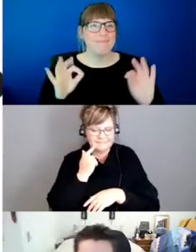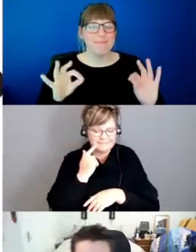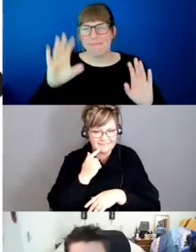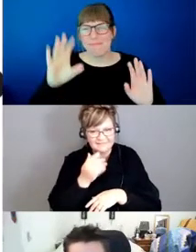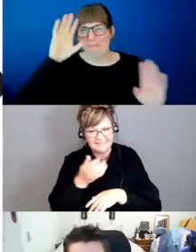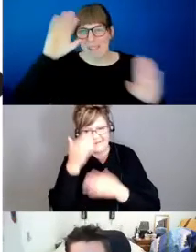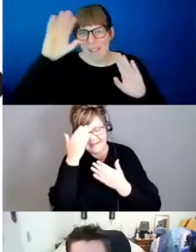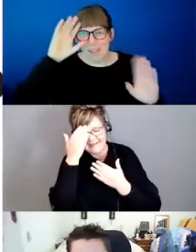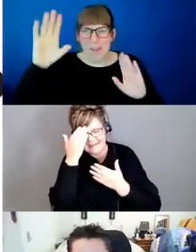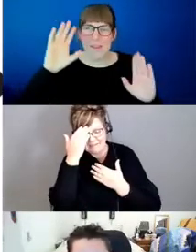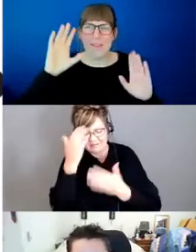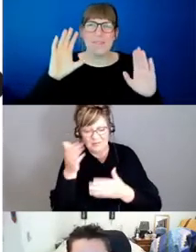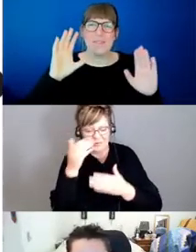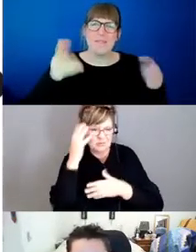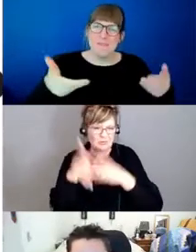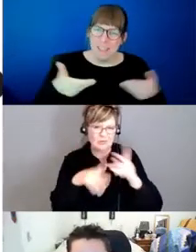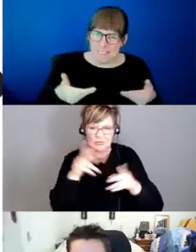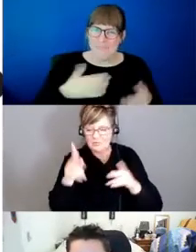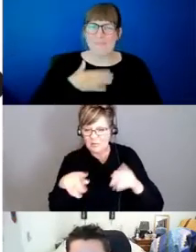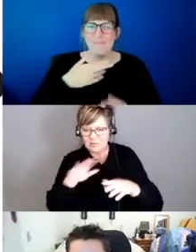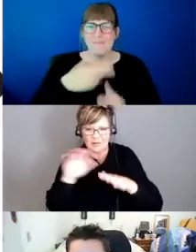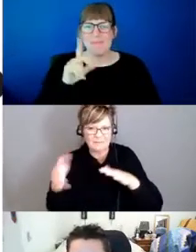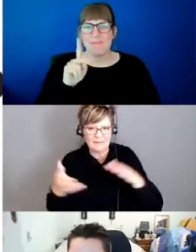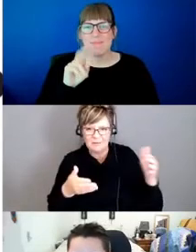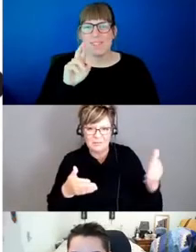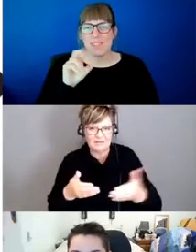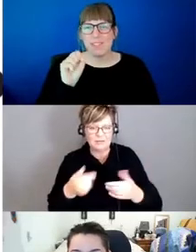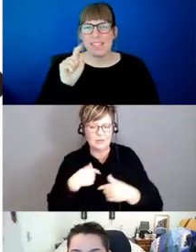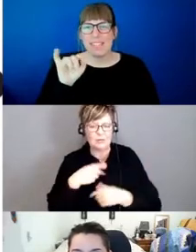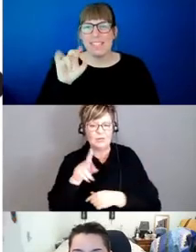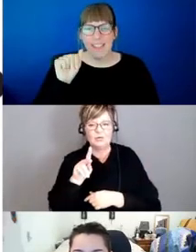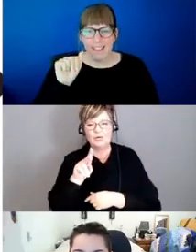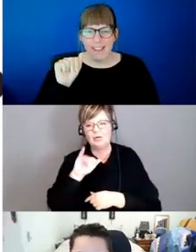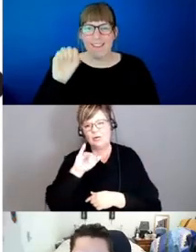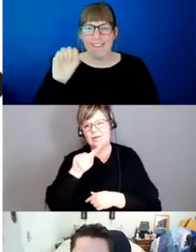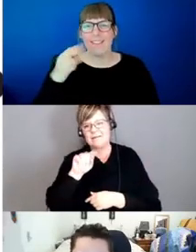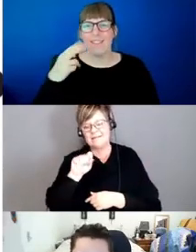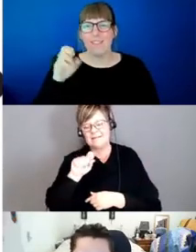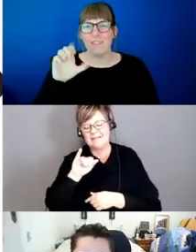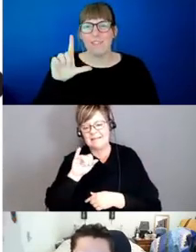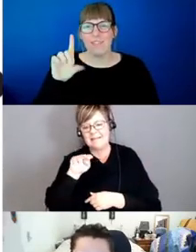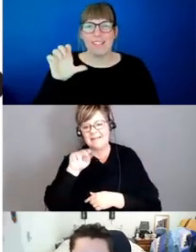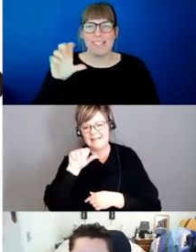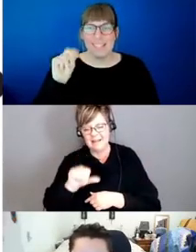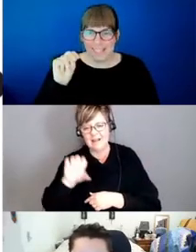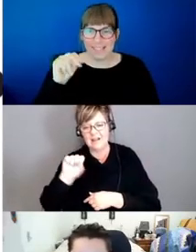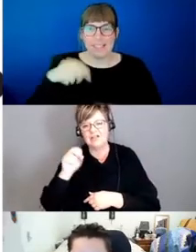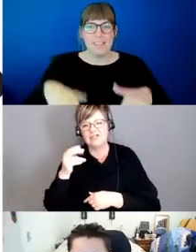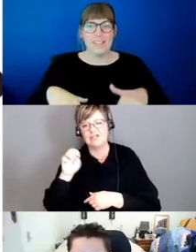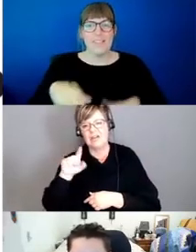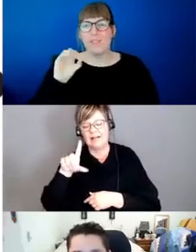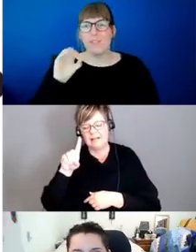MY NAME IS KRISTINA SHELDEN, AND YOU ARE JOINING US FOR OUR OCTOBER CANADIAN DISABILITY INITIATIVE ROUND UP EVENT.